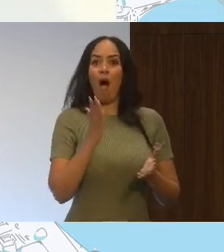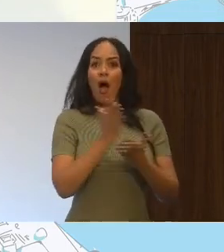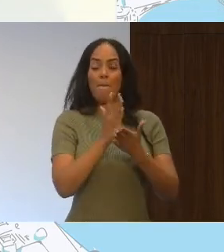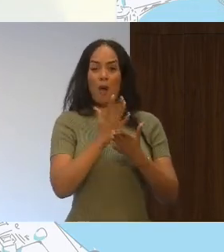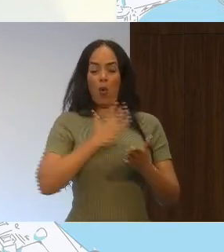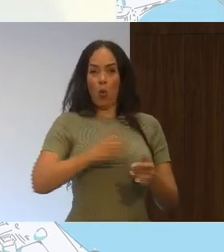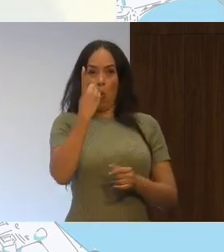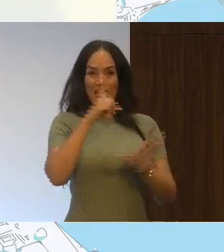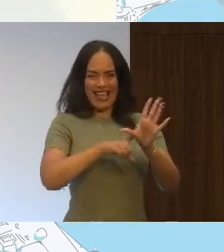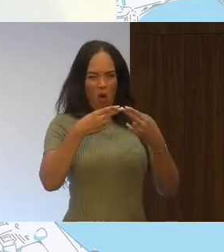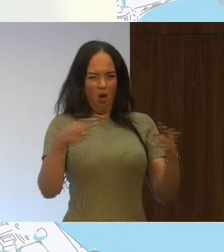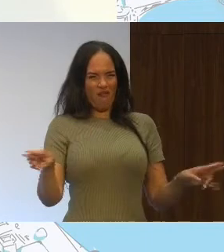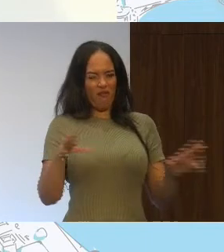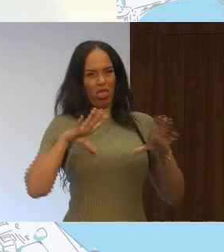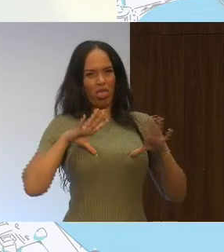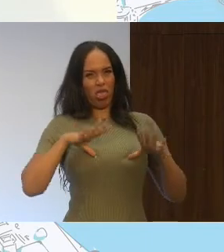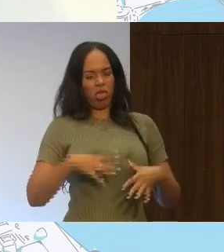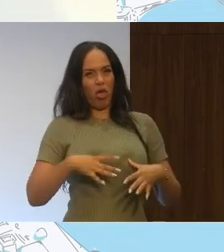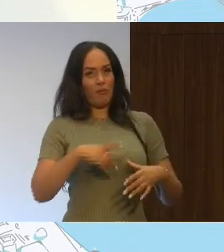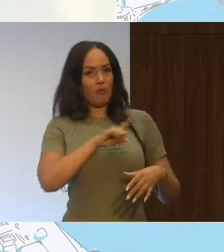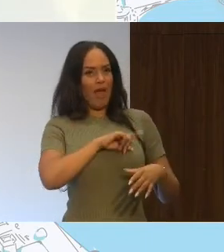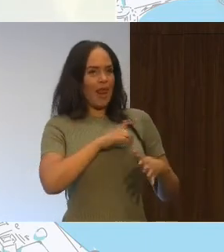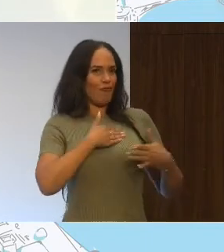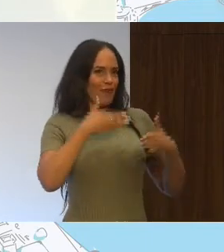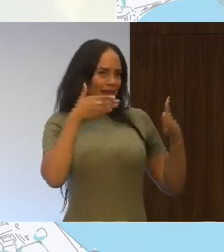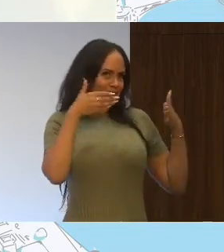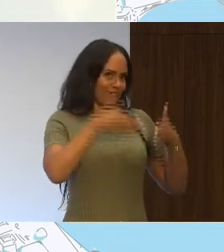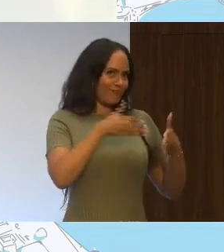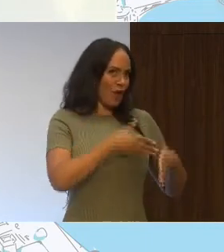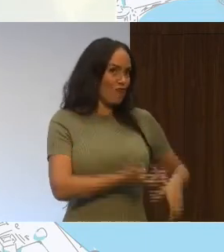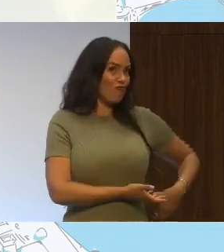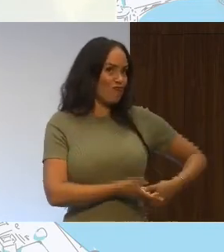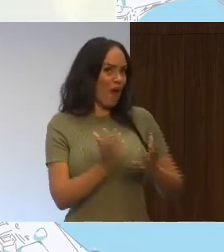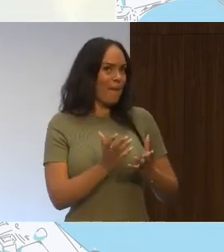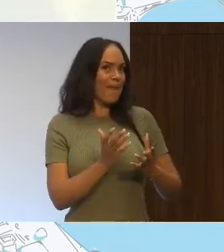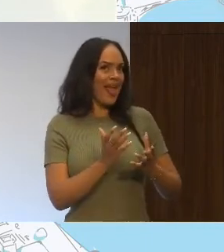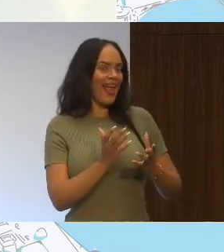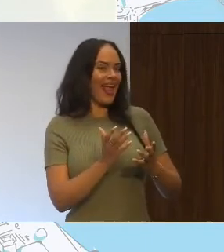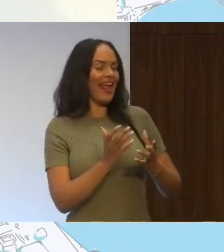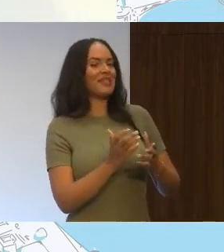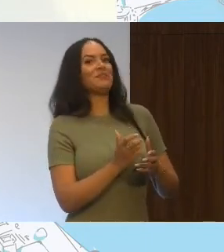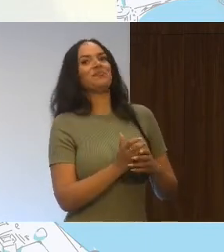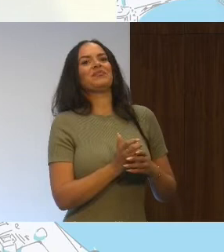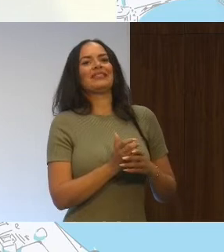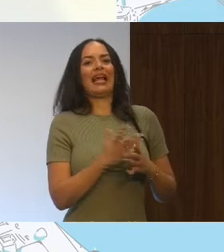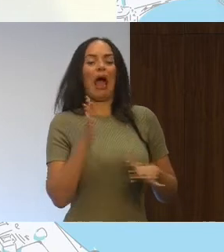because actually I was refereeing rugby league Sydney at the time as a hobby and I wanted more time to train